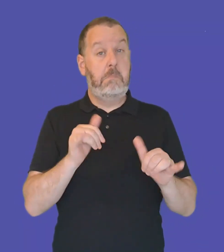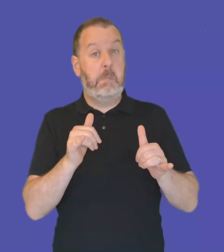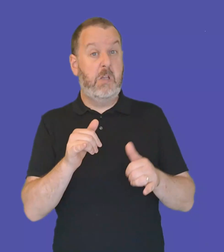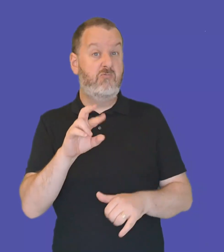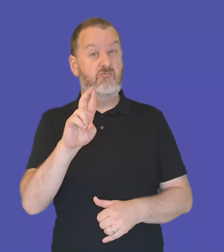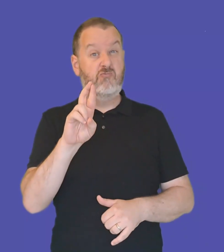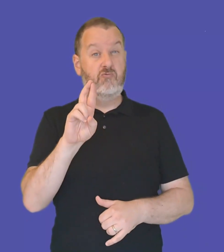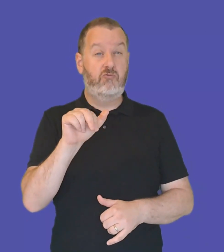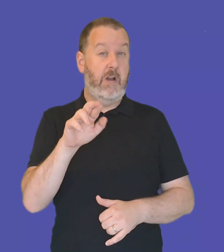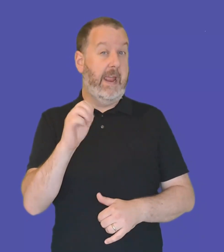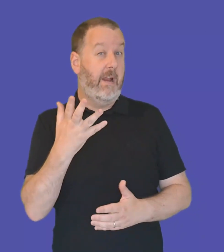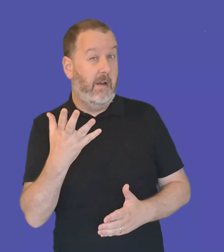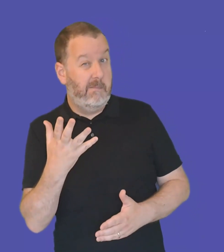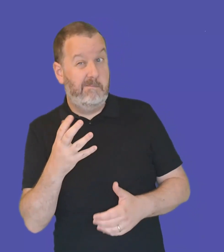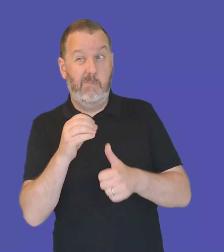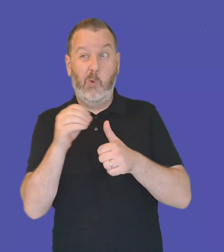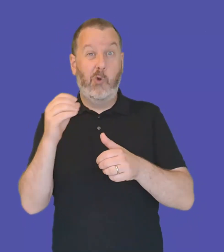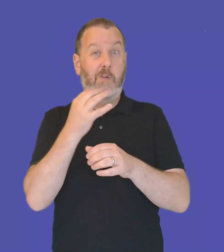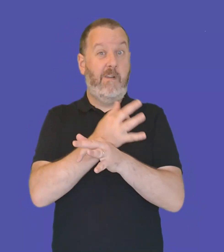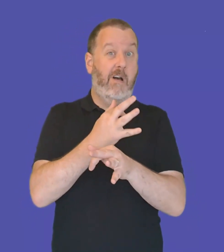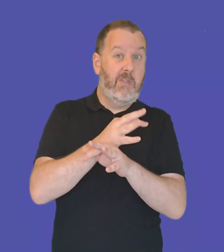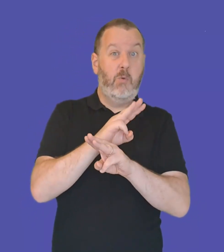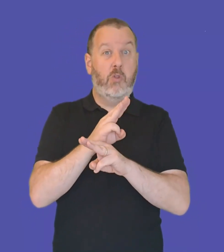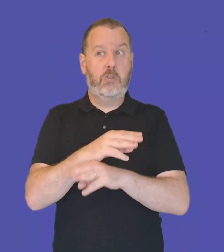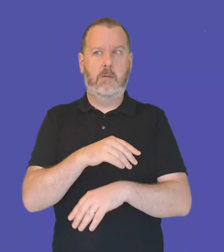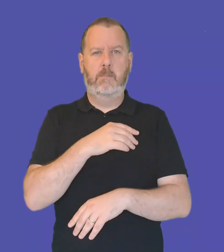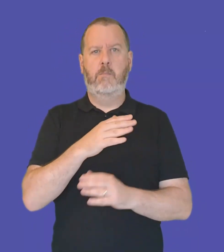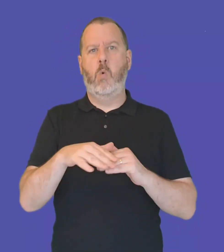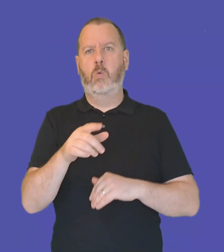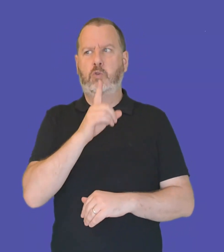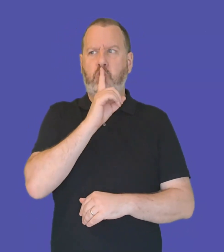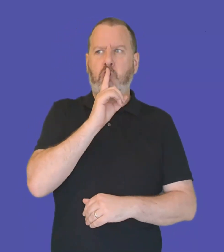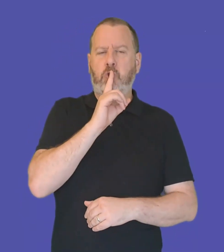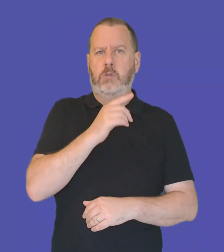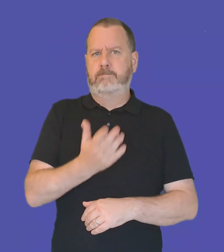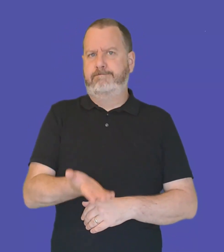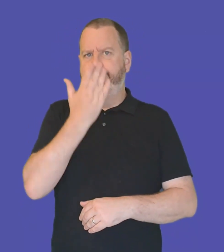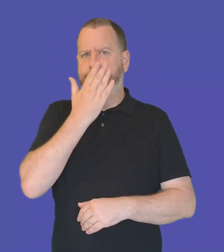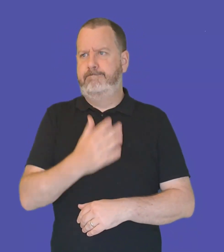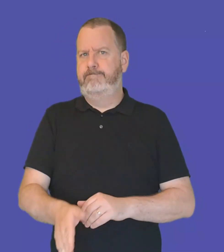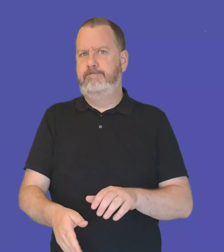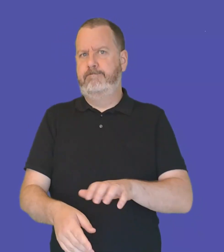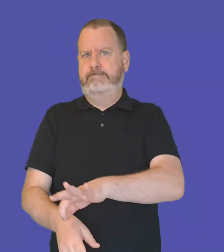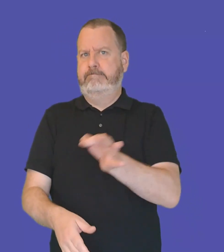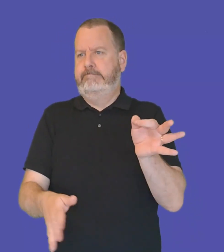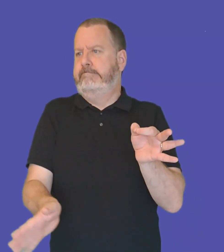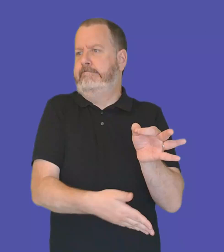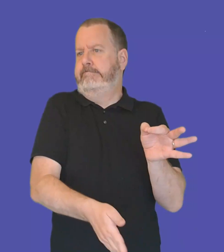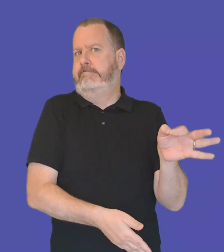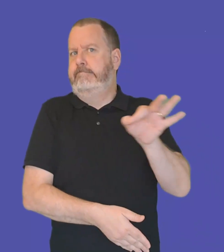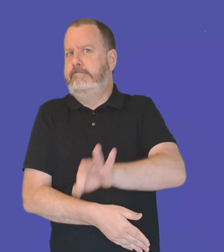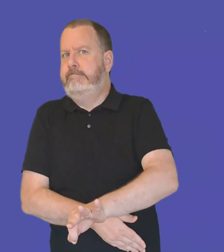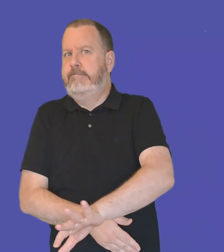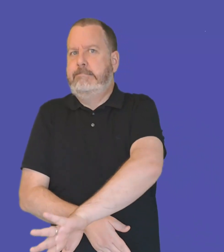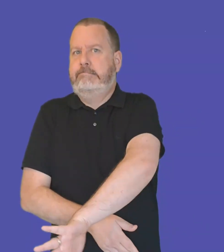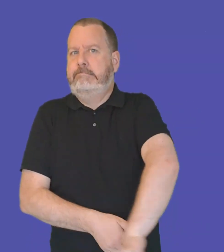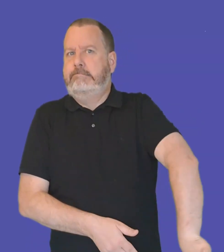Perhaps that was rare at the time. Other parents may have felt shame and swept their Deaf children under the carpet.